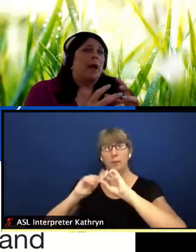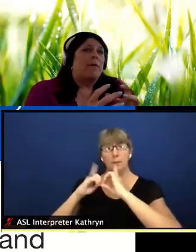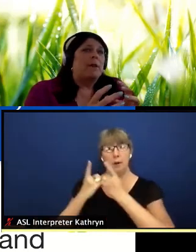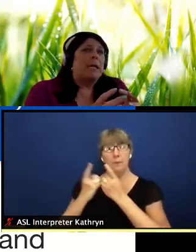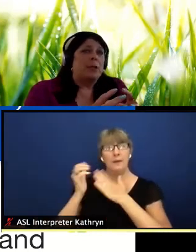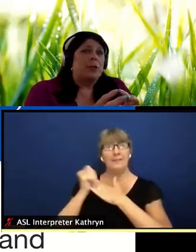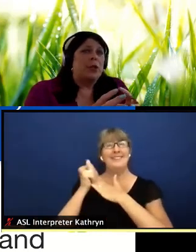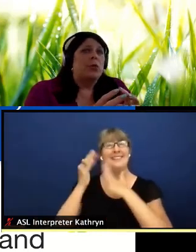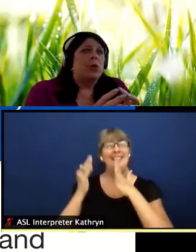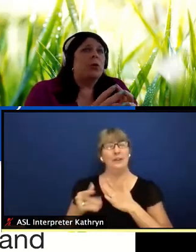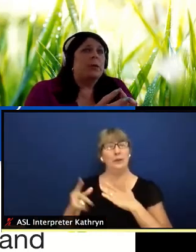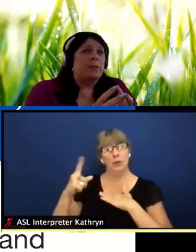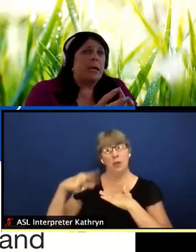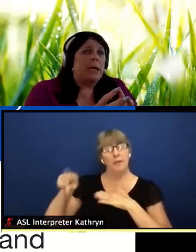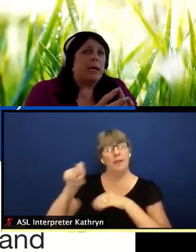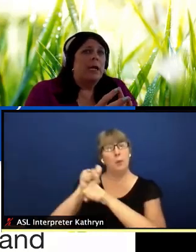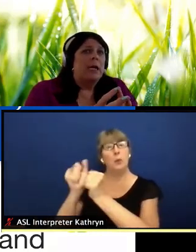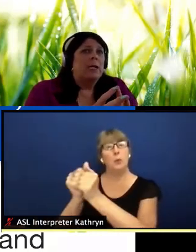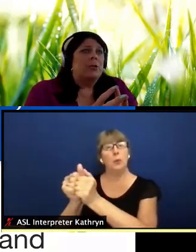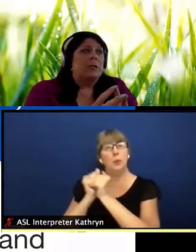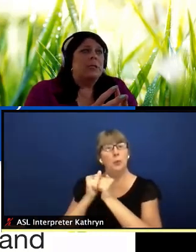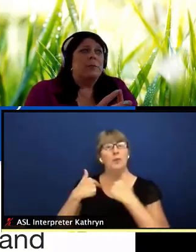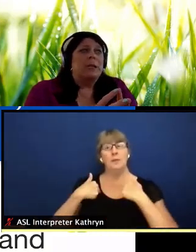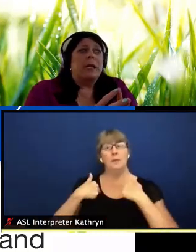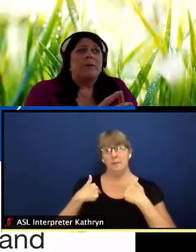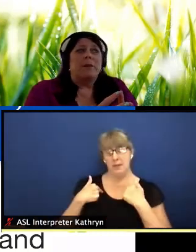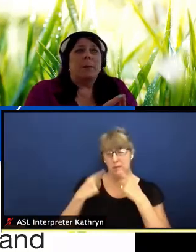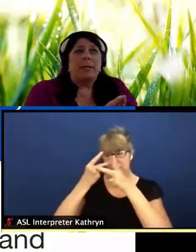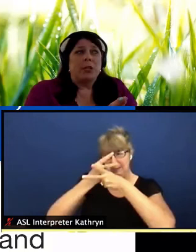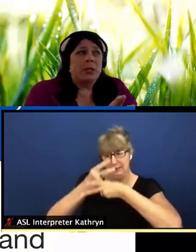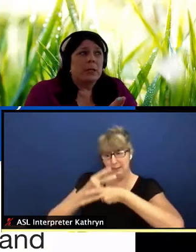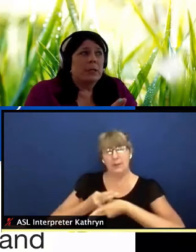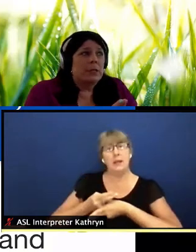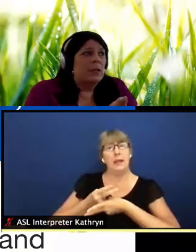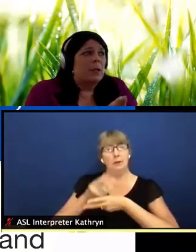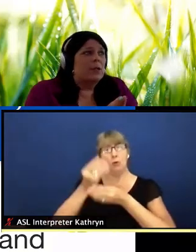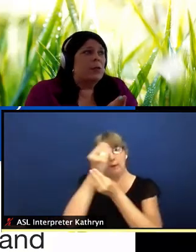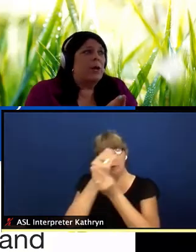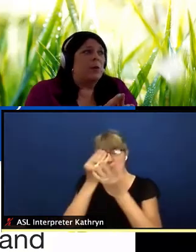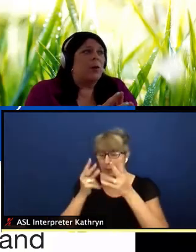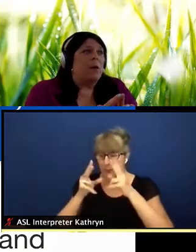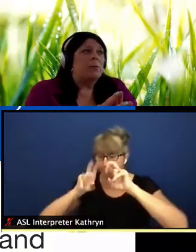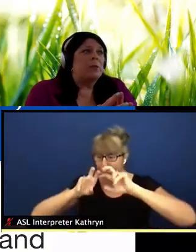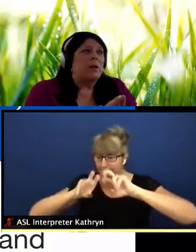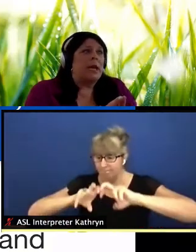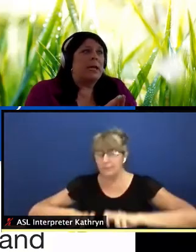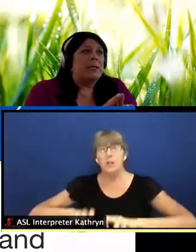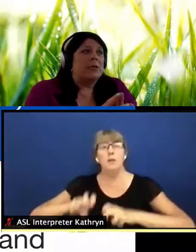of leaders who work with me to disseminate information to help problem solve cases